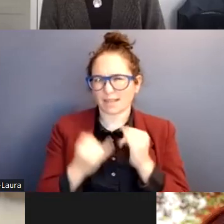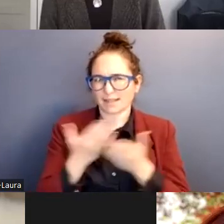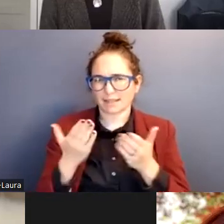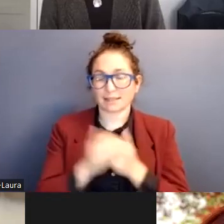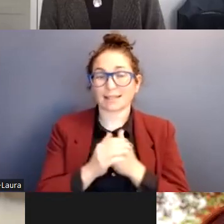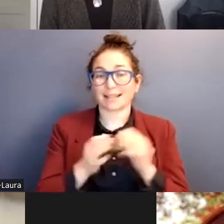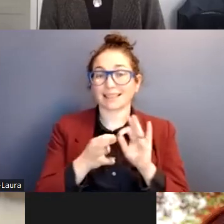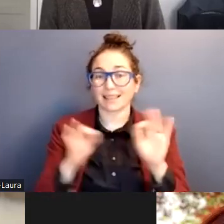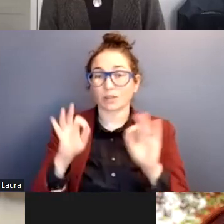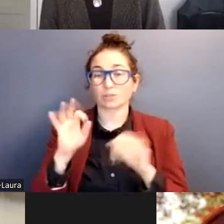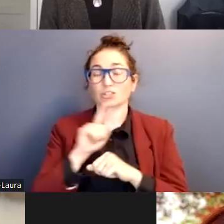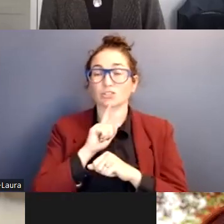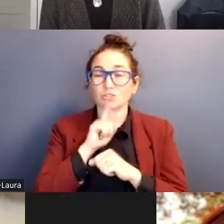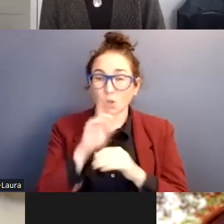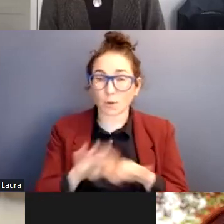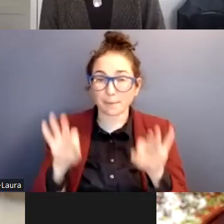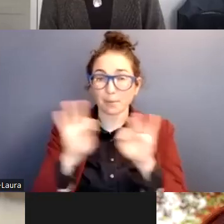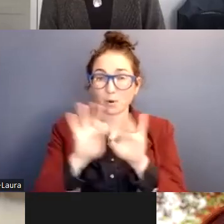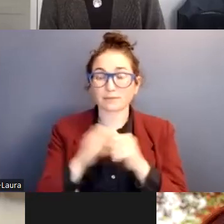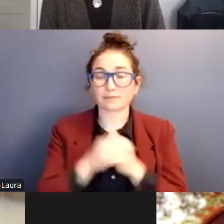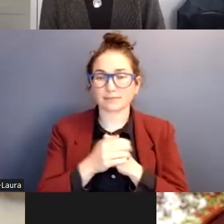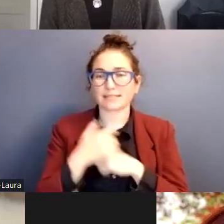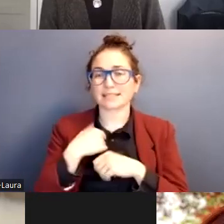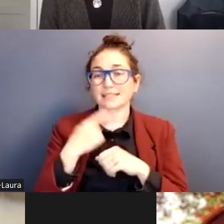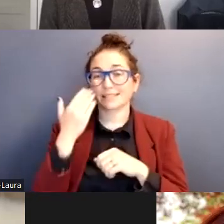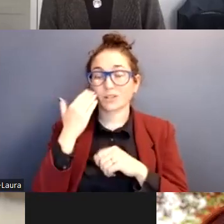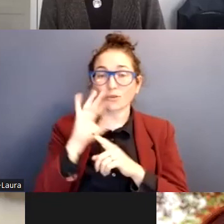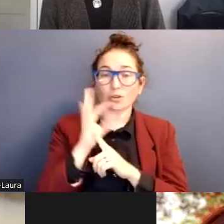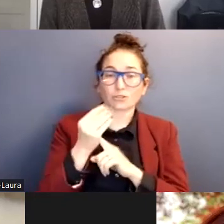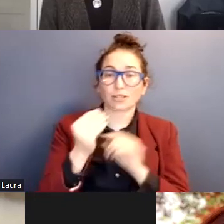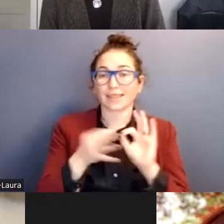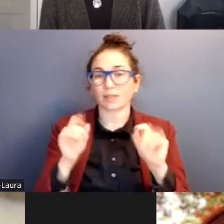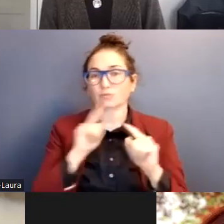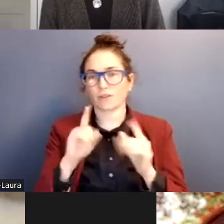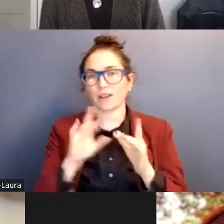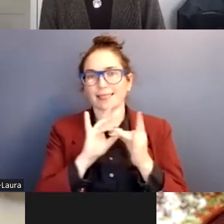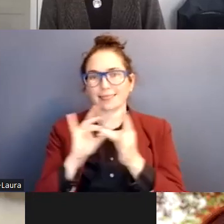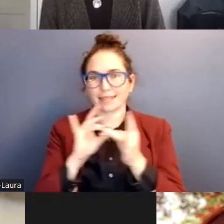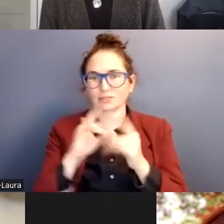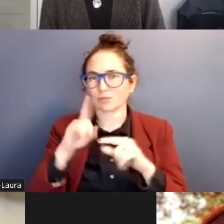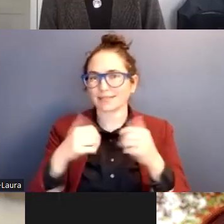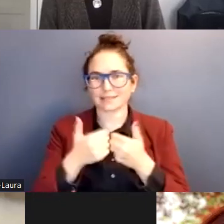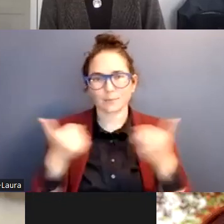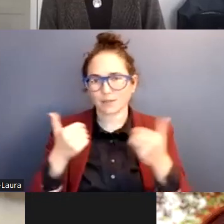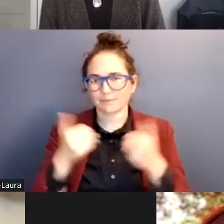so very important. I indicated that culture and language are integrally linked, you can't separate them really, very